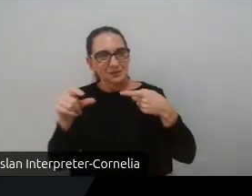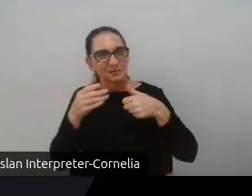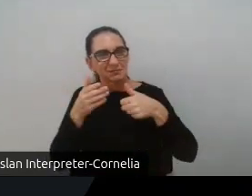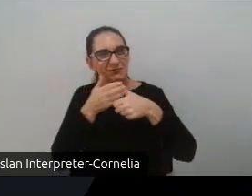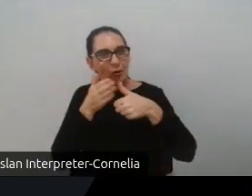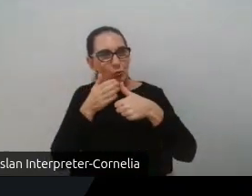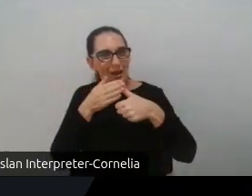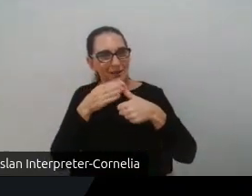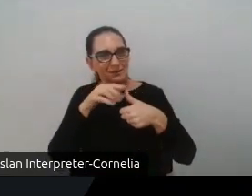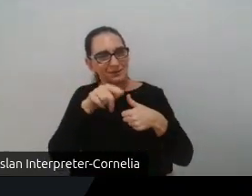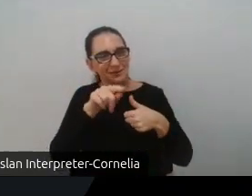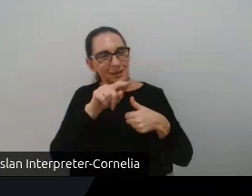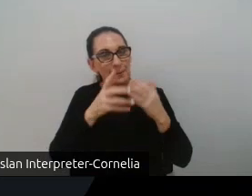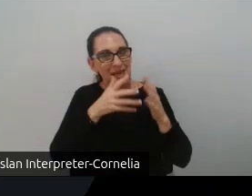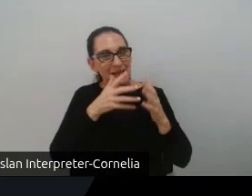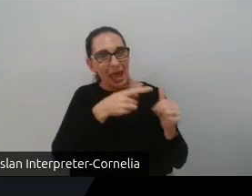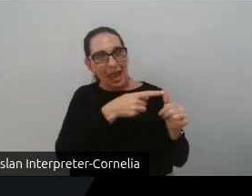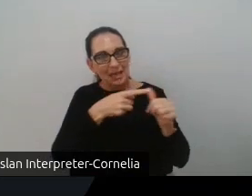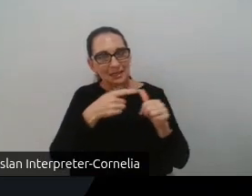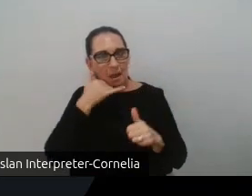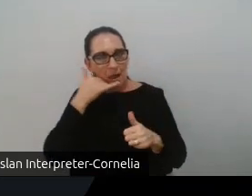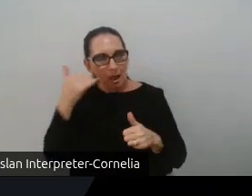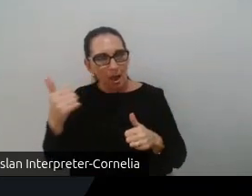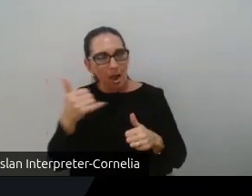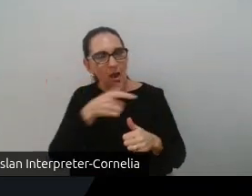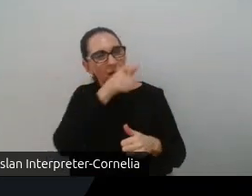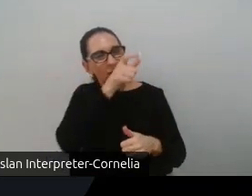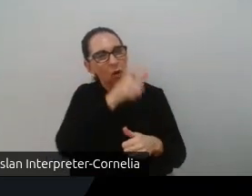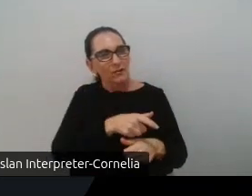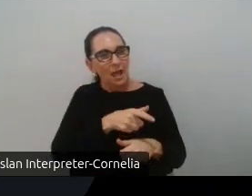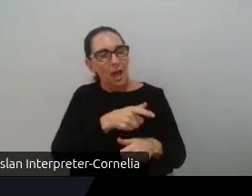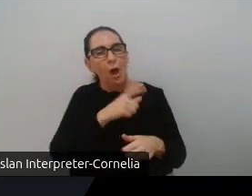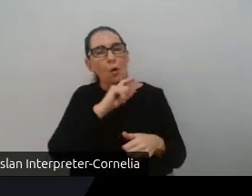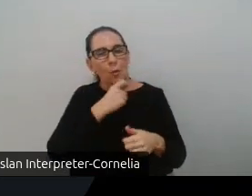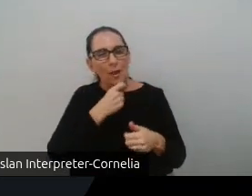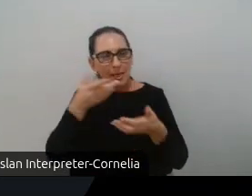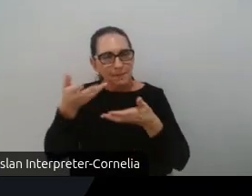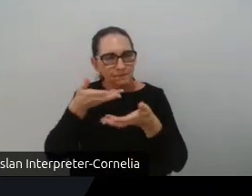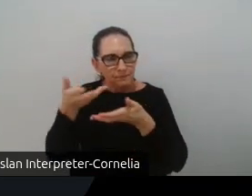by a a client information officer who will assess what their situation is and possibly book them in